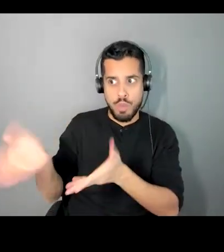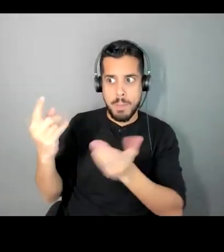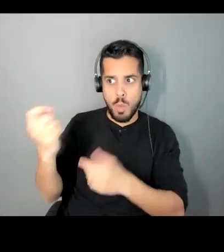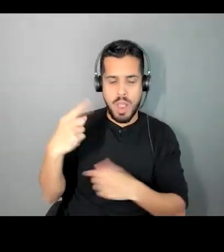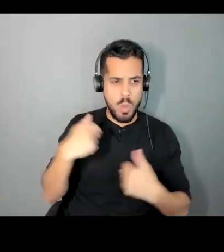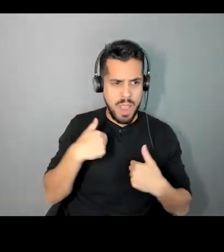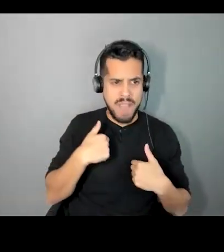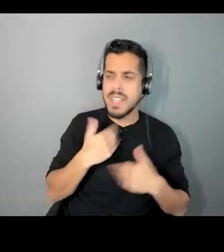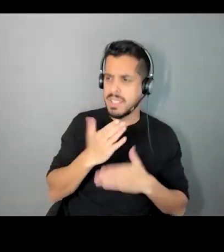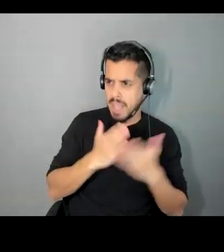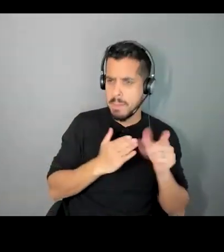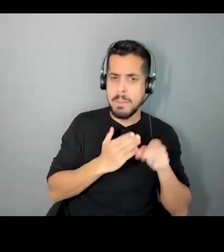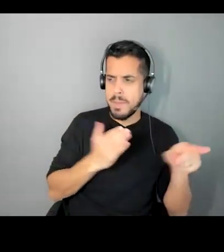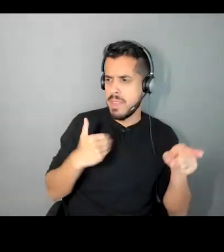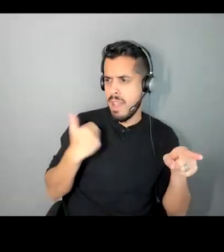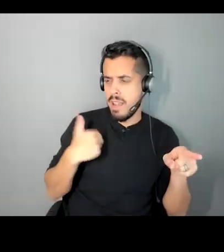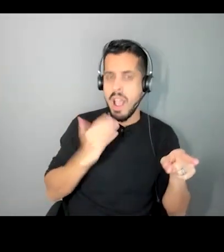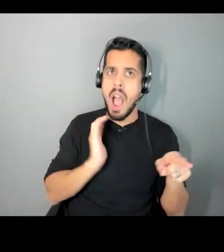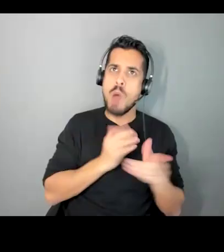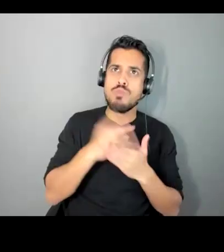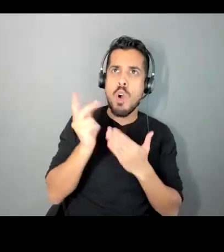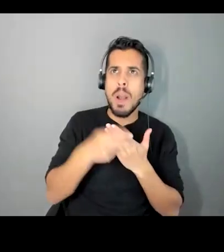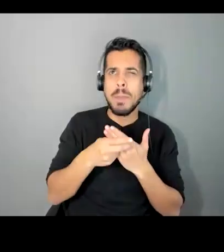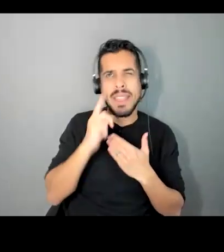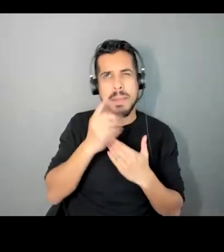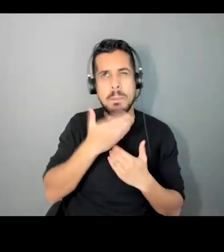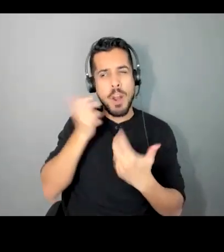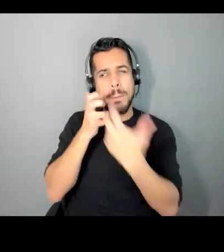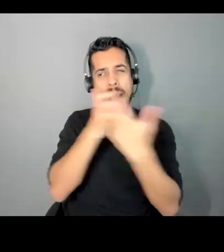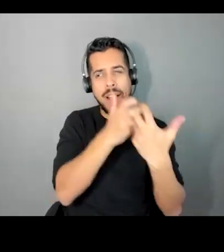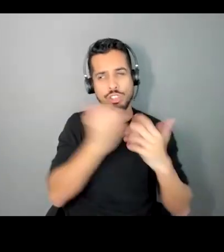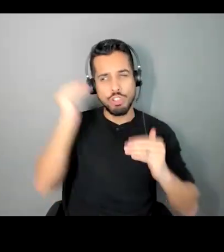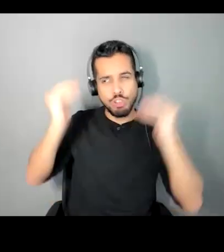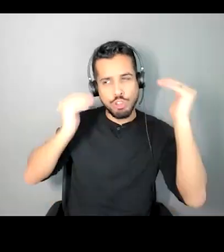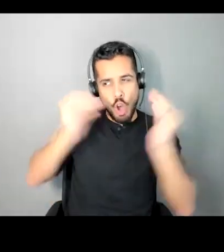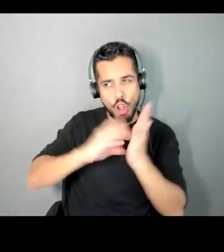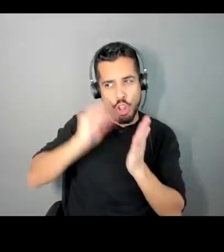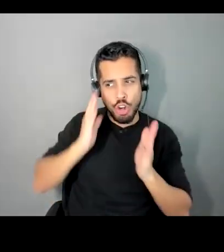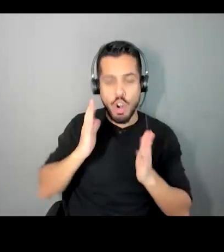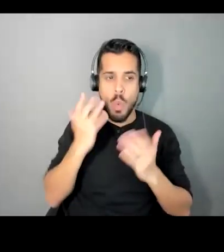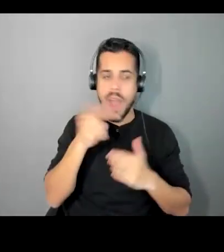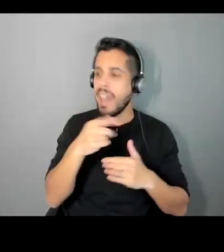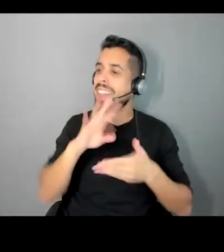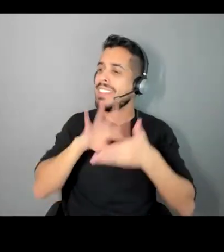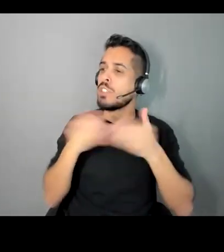I-- I think our program is still, you know, much better suited for the adult learner, where they have a little bit more flexibility with their schedule.